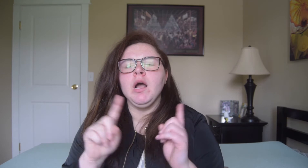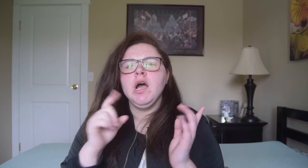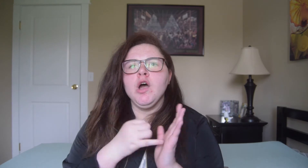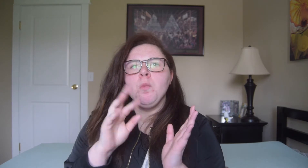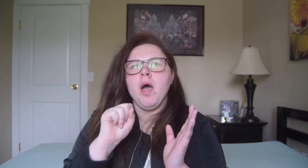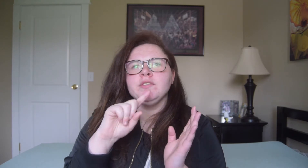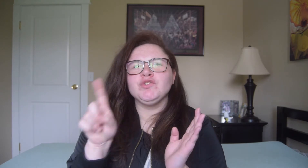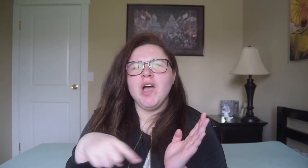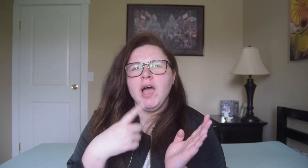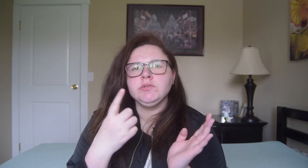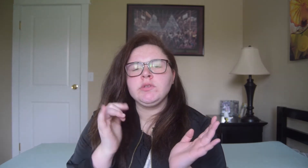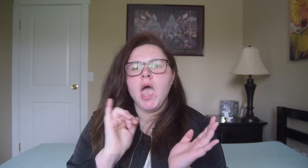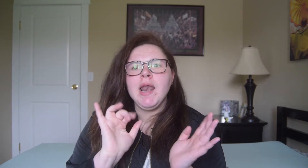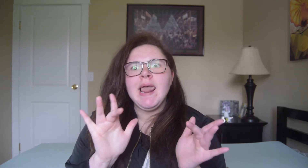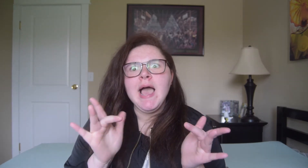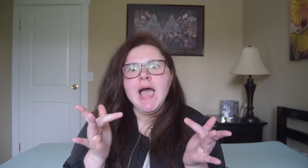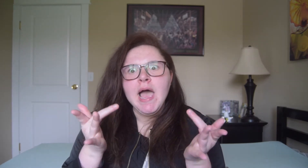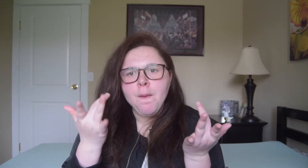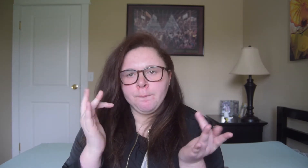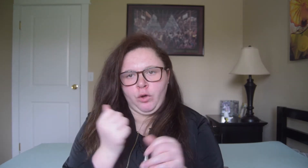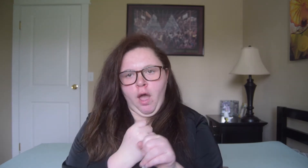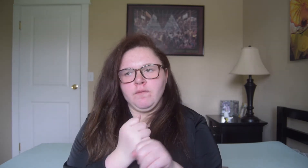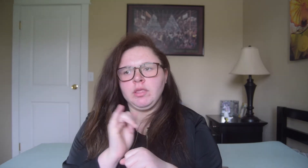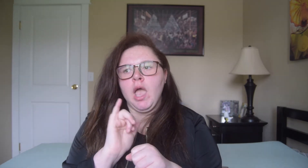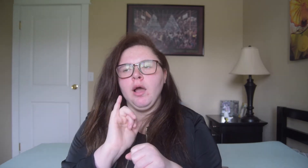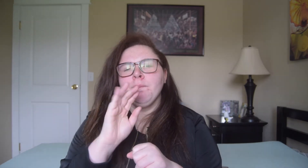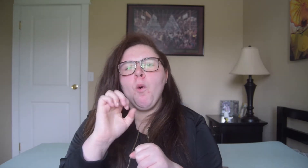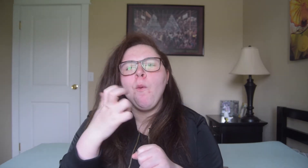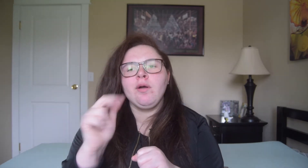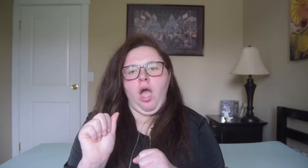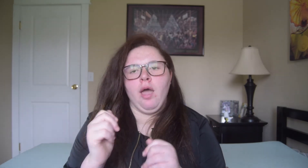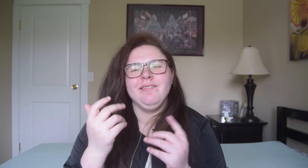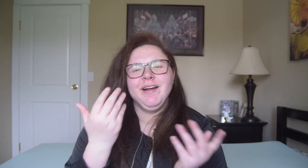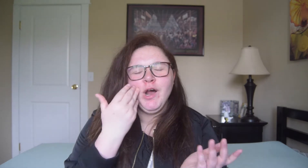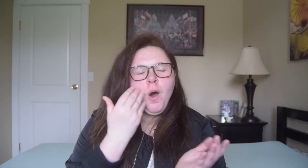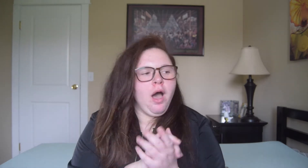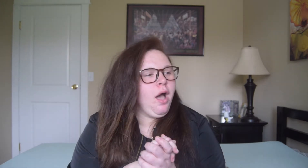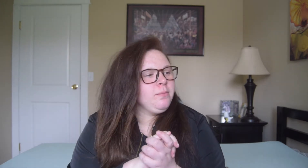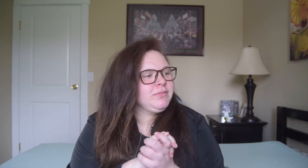But it was only very light mild coffee such as mocha, etc